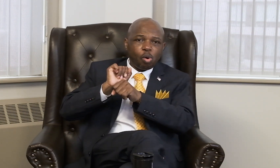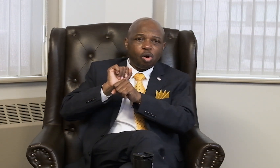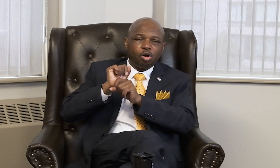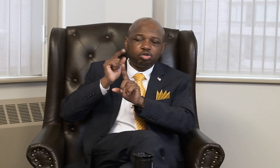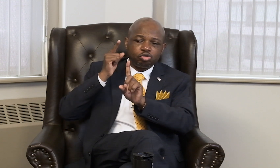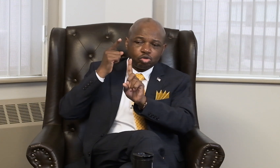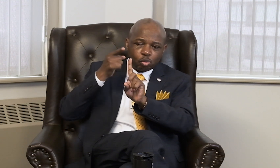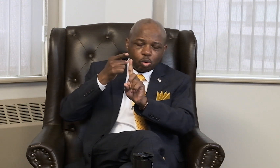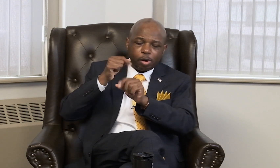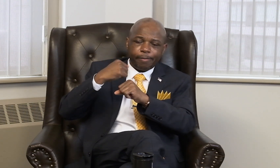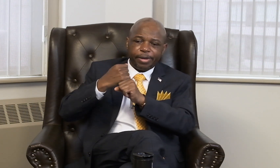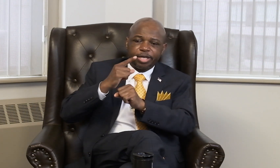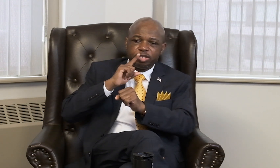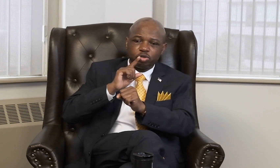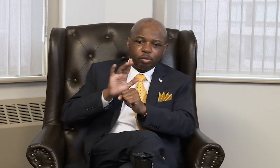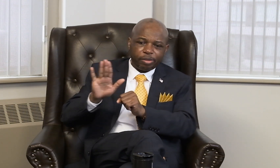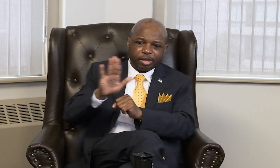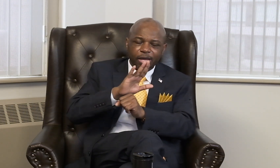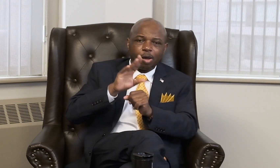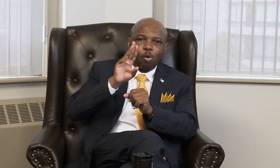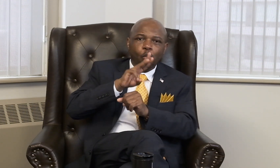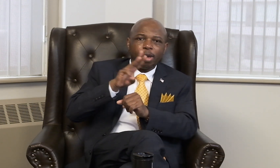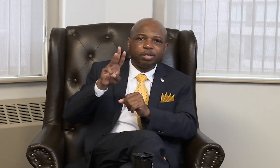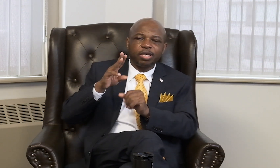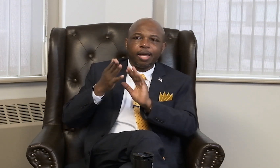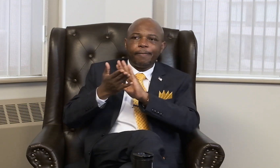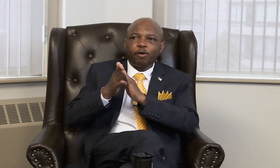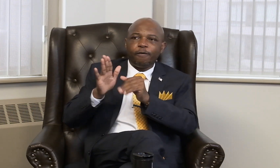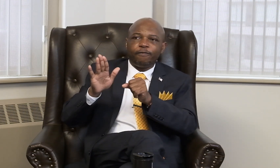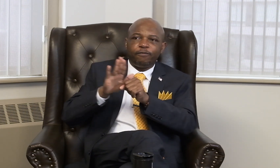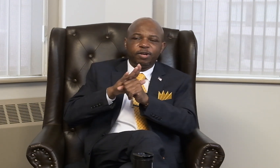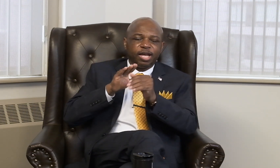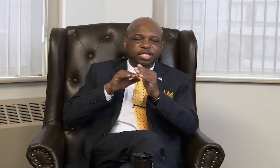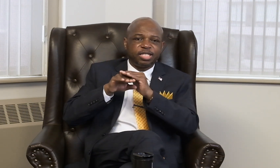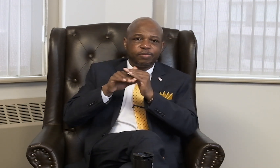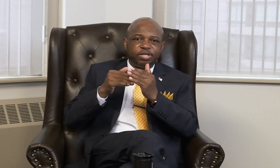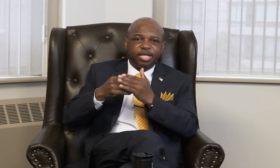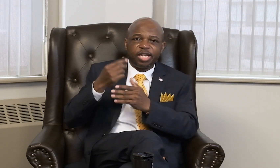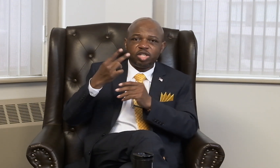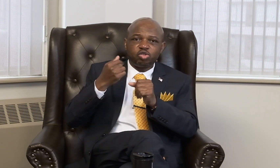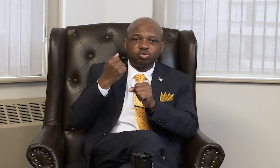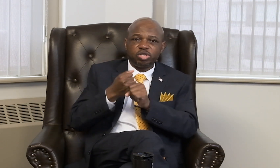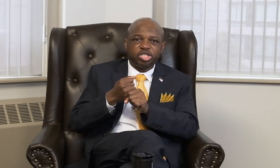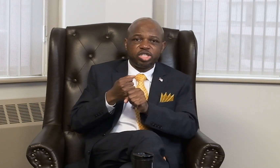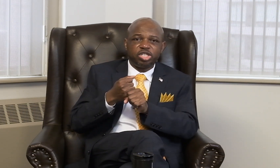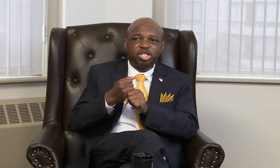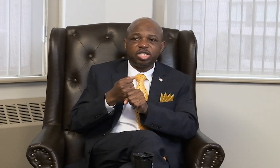and municipal agencies work towards ensuring that their websites are fully accessible in